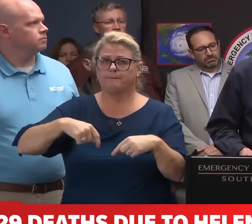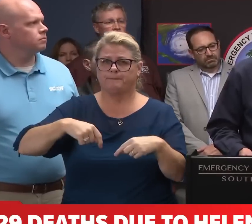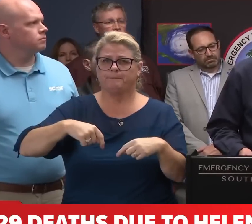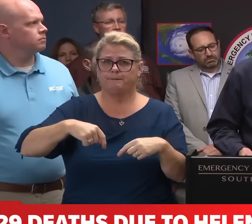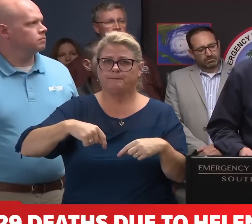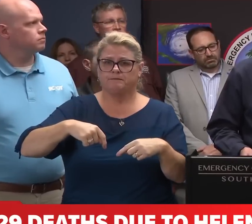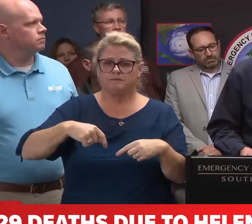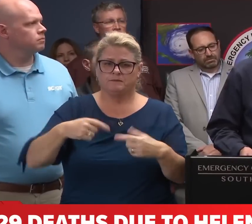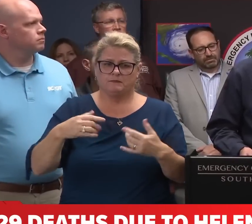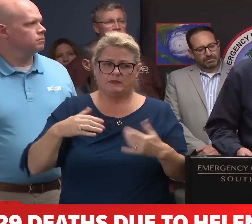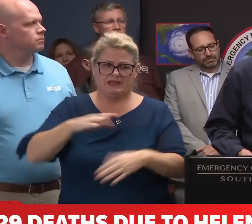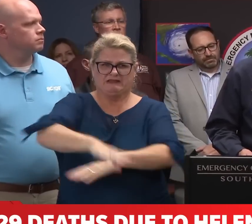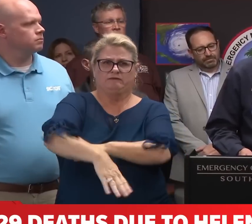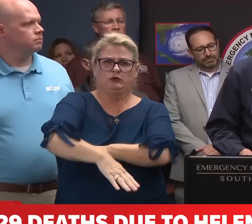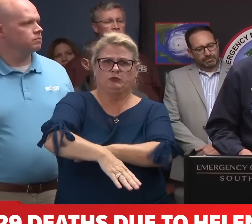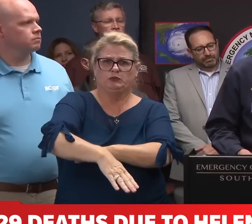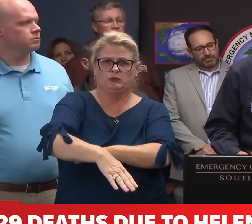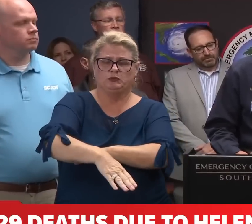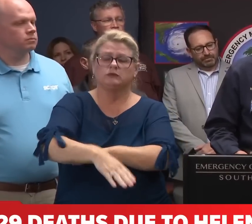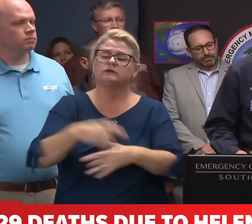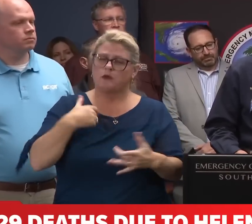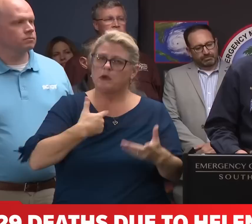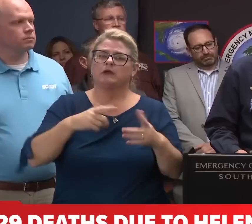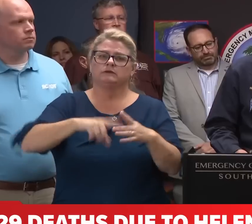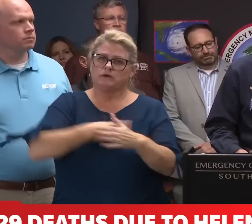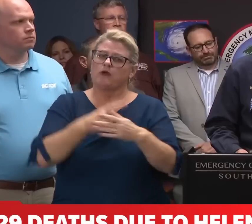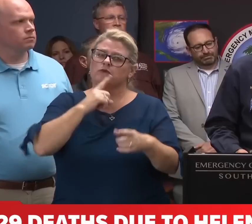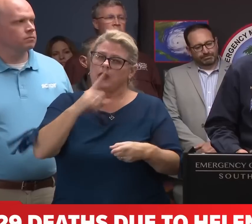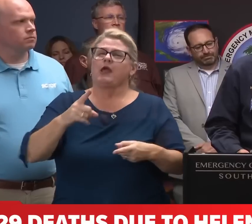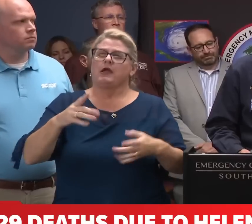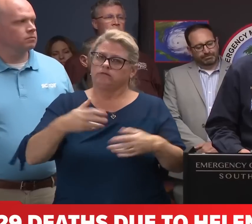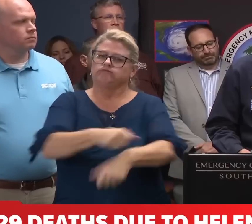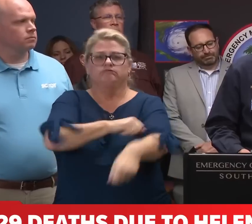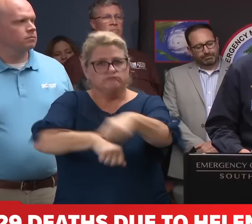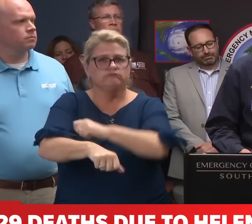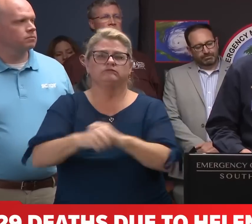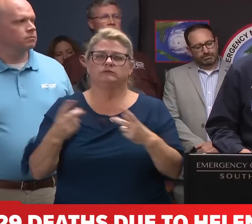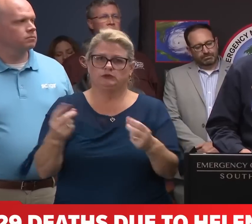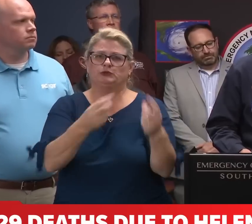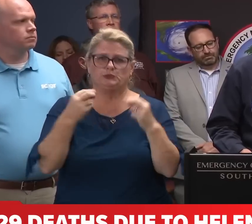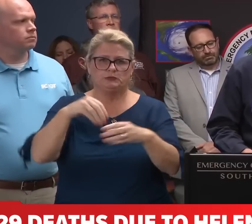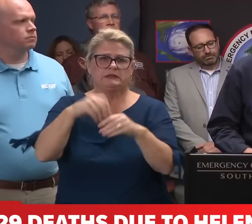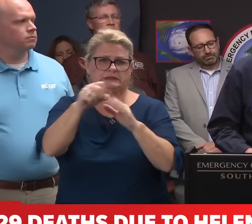uh late today. So we're, we're ramping up all over, all over the state. Couple of things to mention,